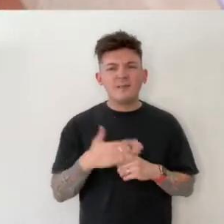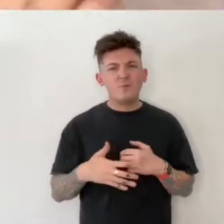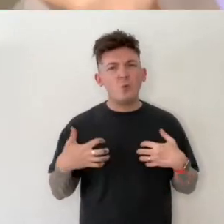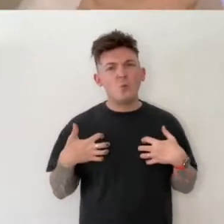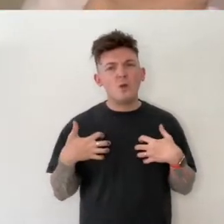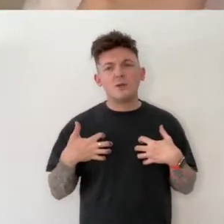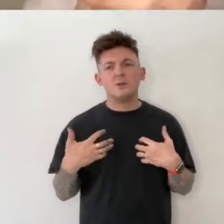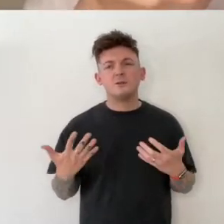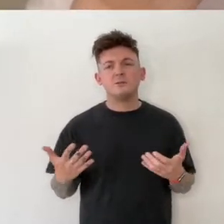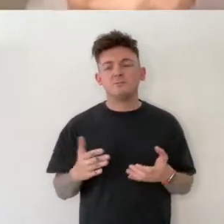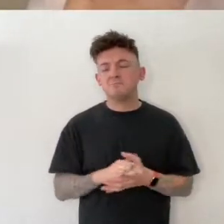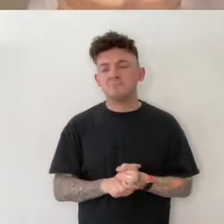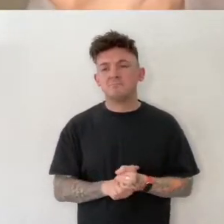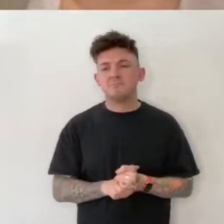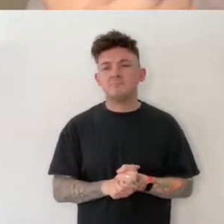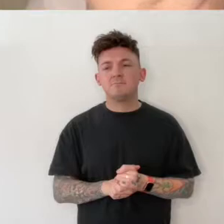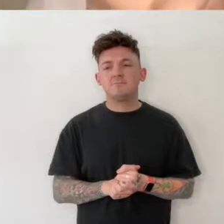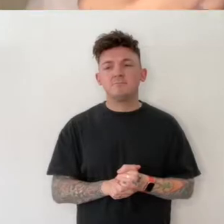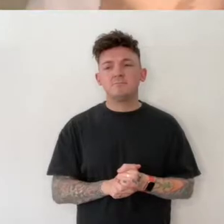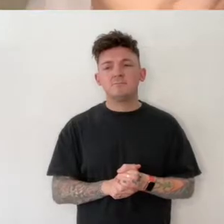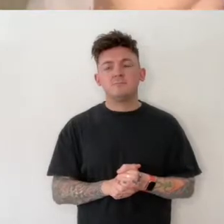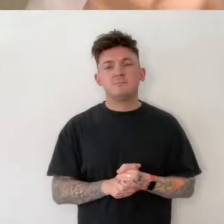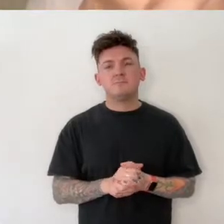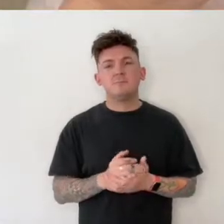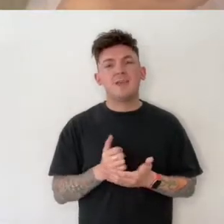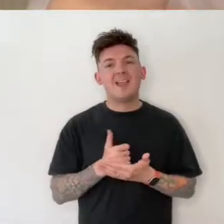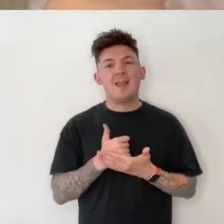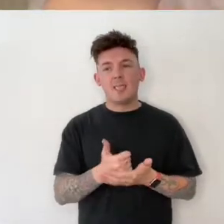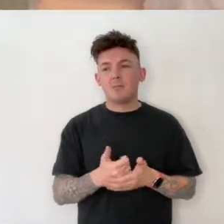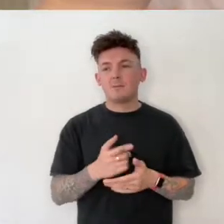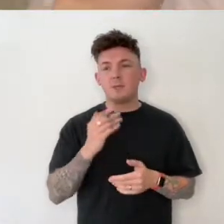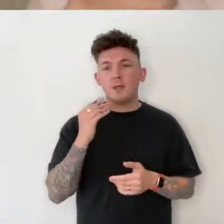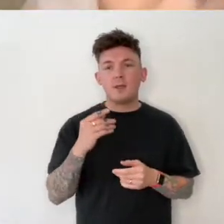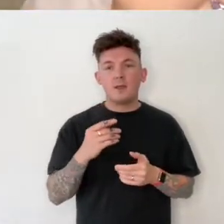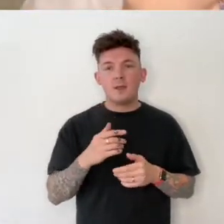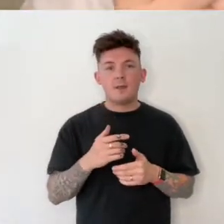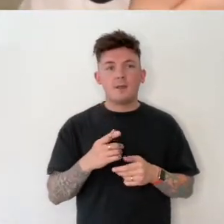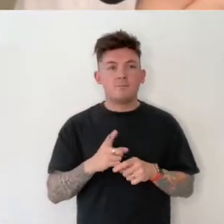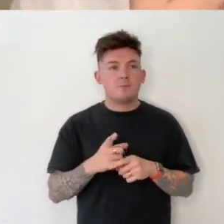that, it gives it help to prepare the lips i find a little bit. so now i'm just going